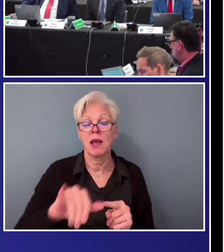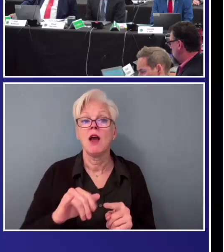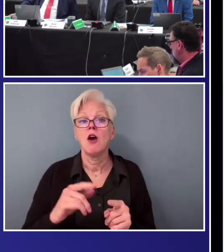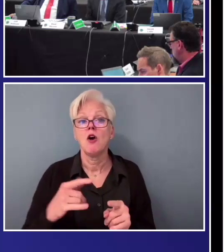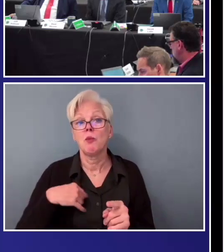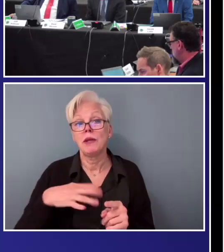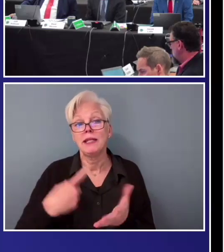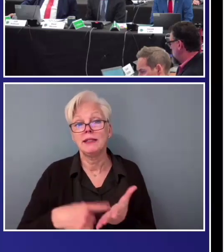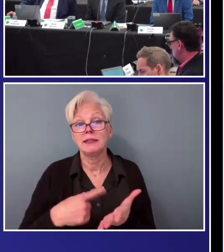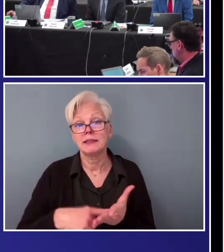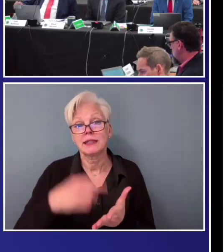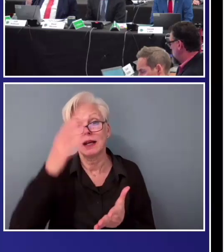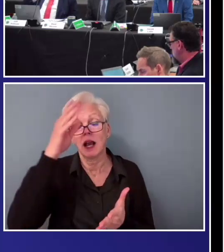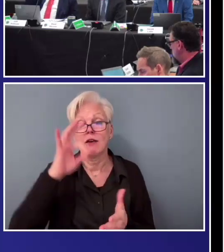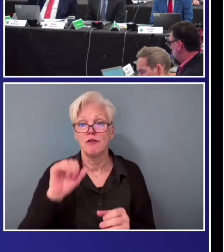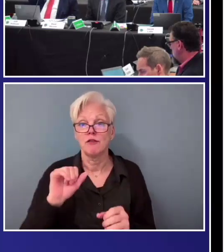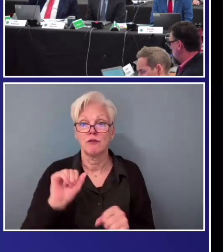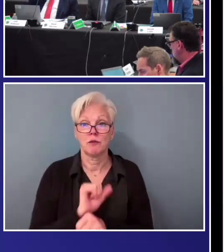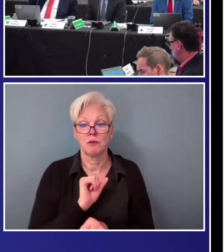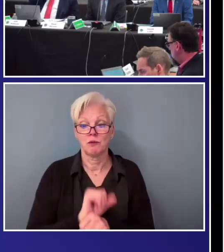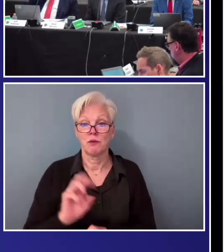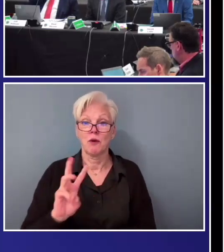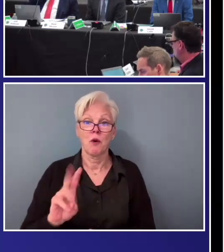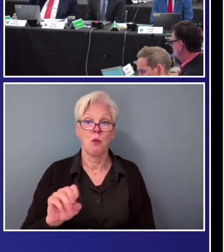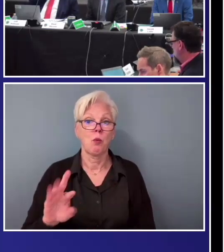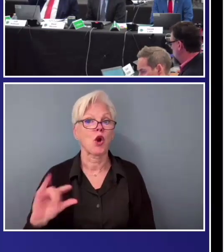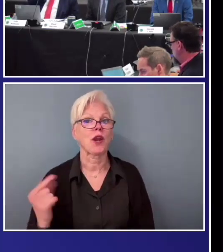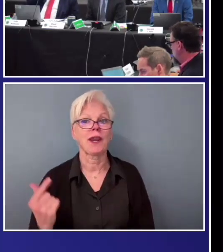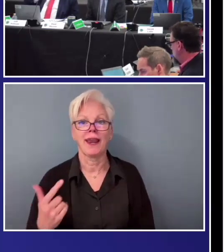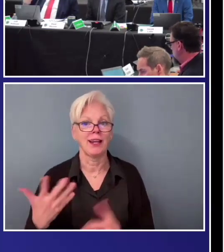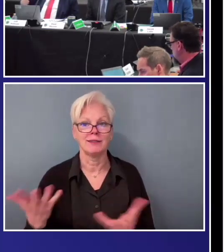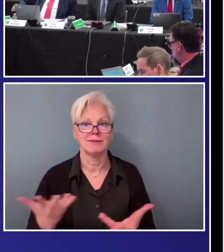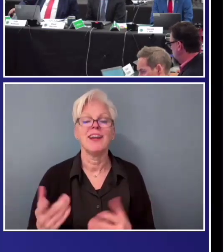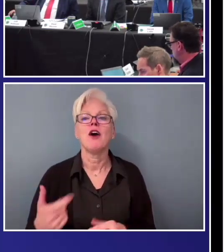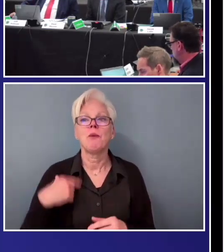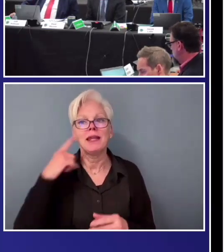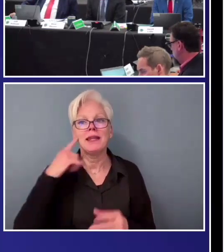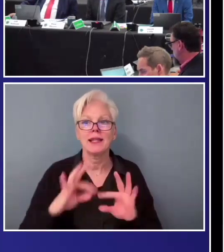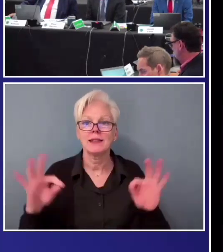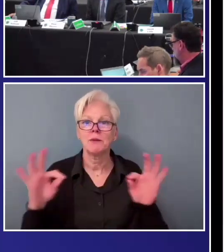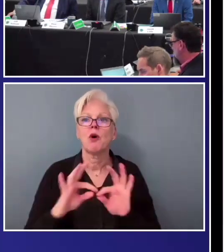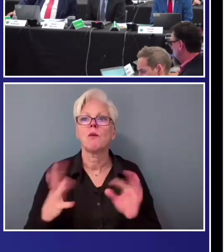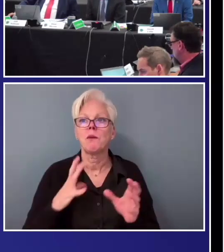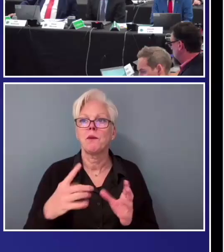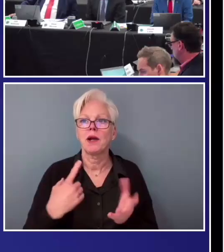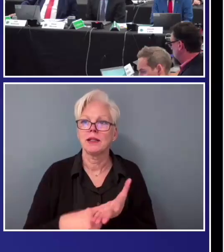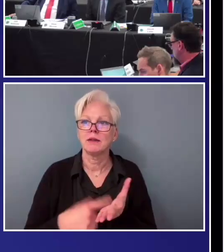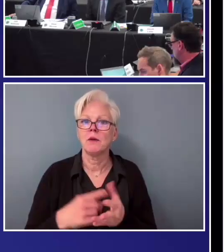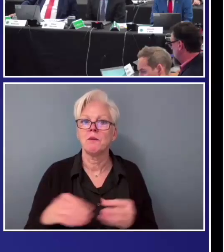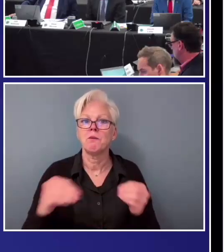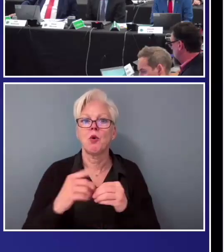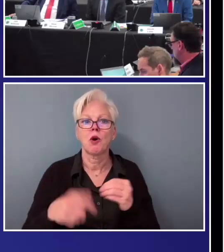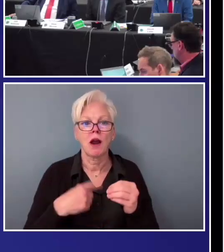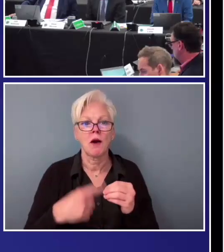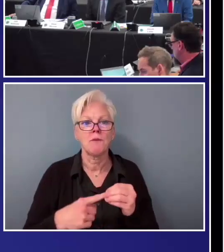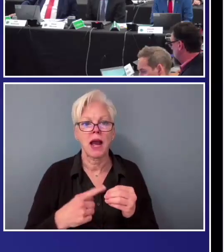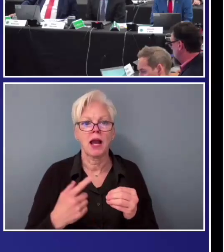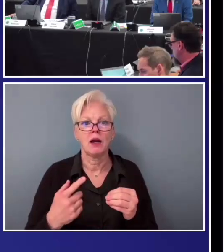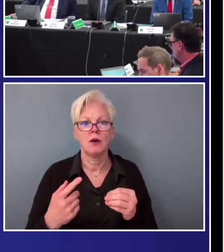of working. And we think it's important. We want to talk a little bit more about the